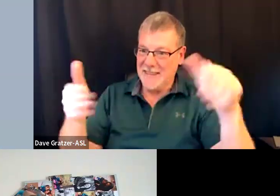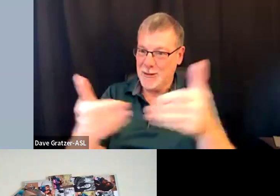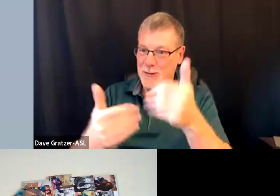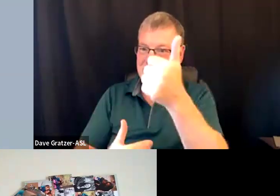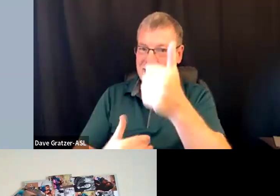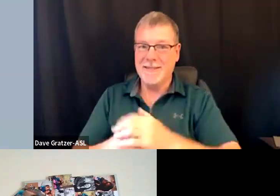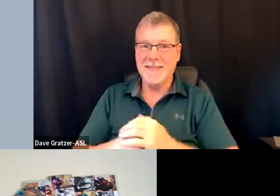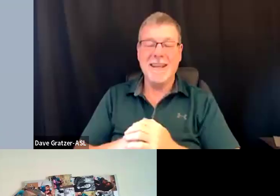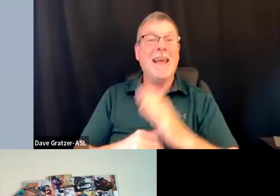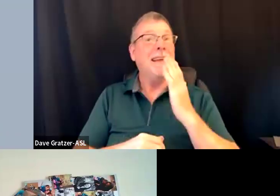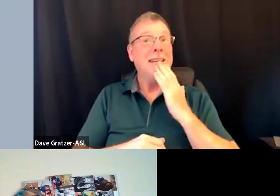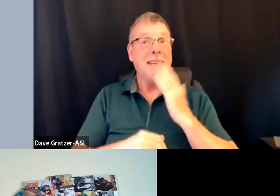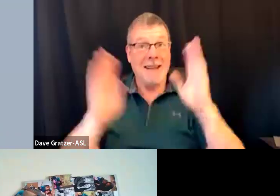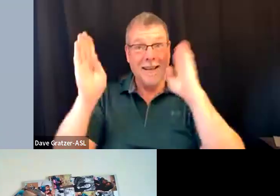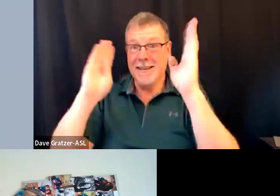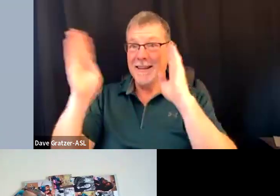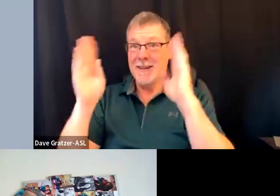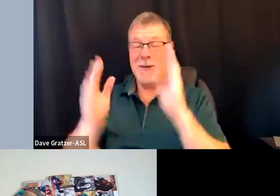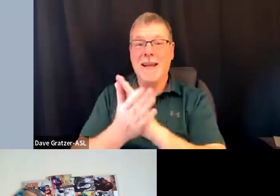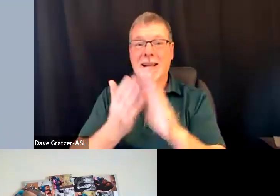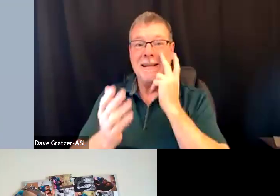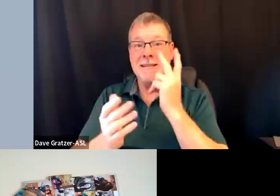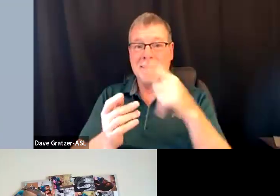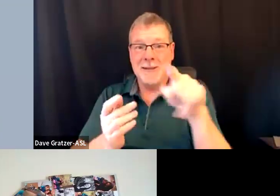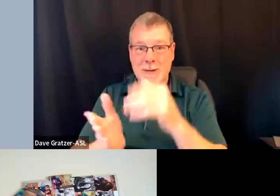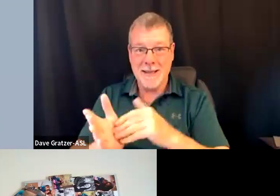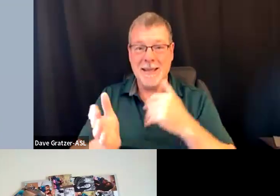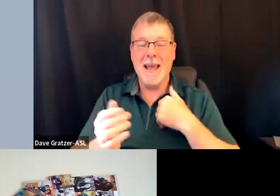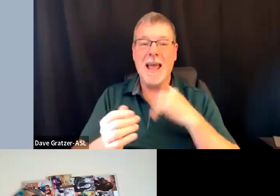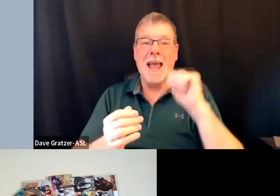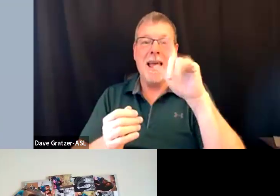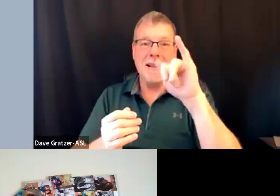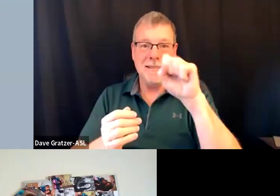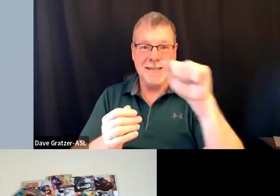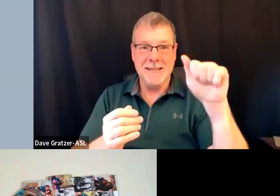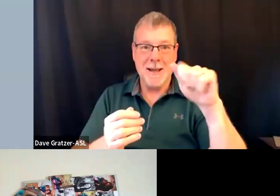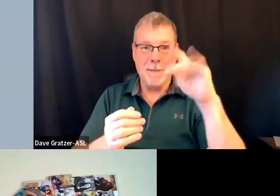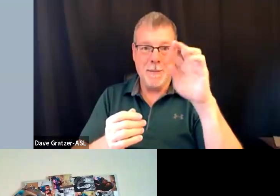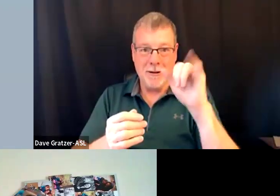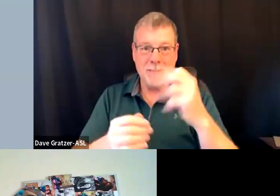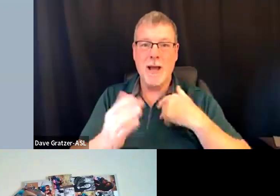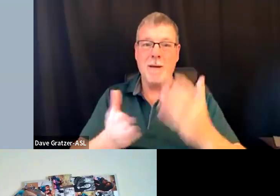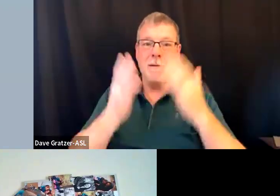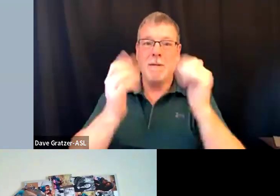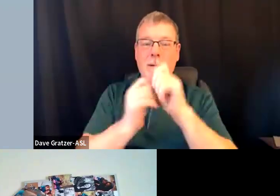Thanks, Kristin, and hi, everyone. Glad to see you again. My name is Alissa Parrish and I am a HUDTU provider with ICF.